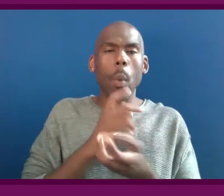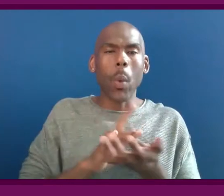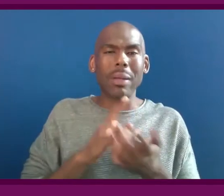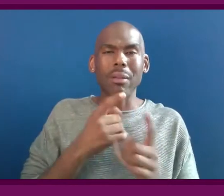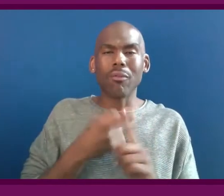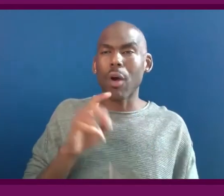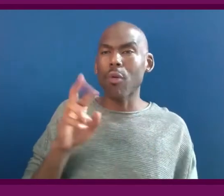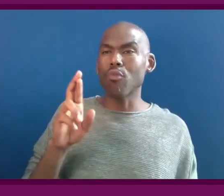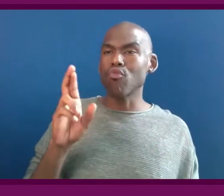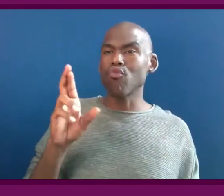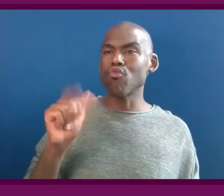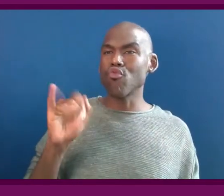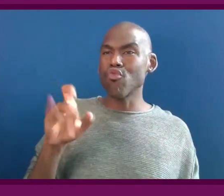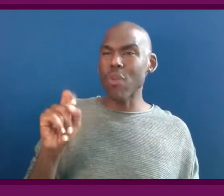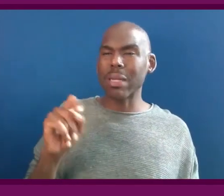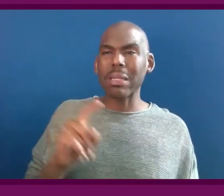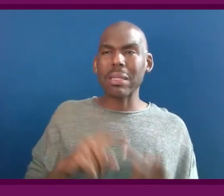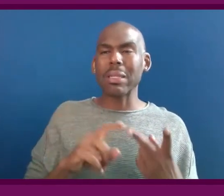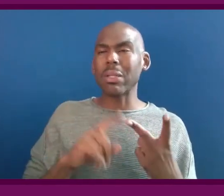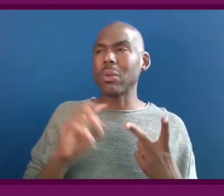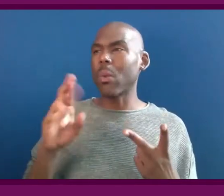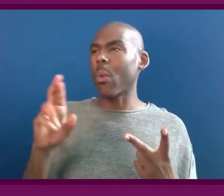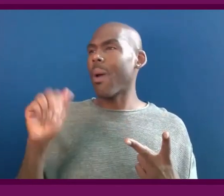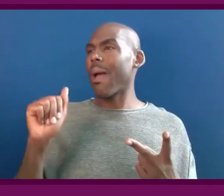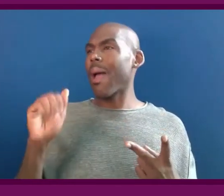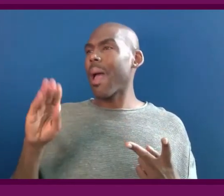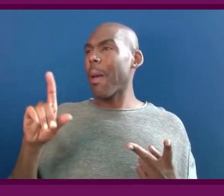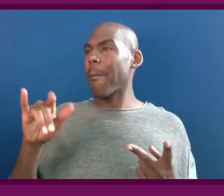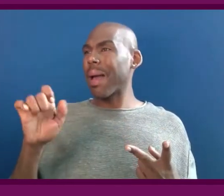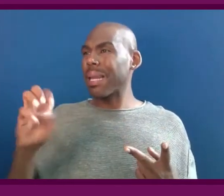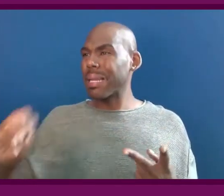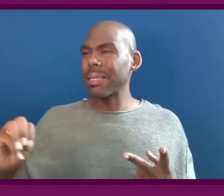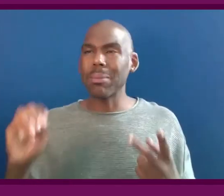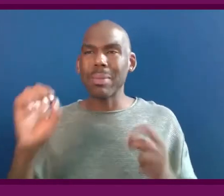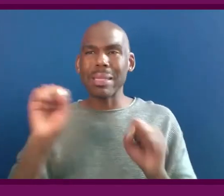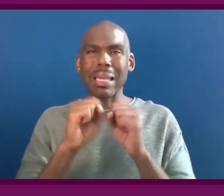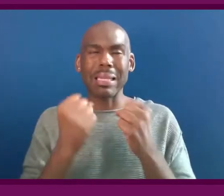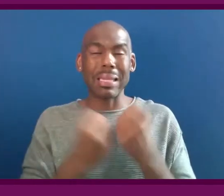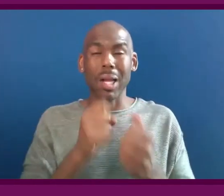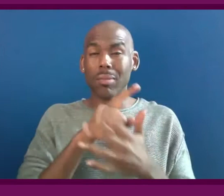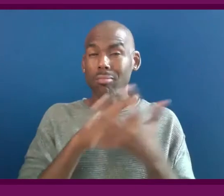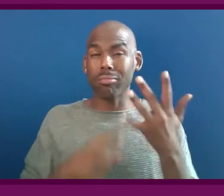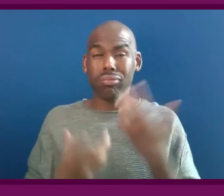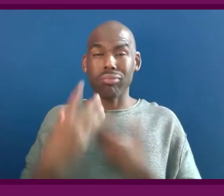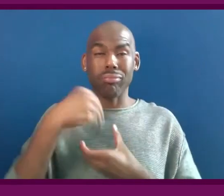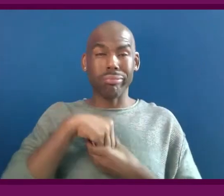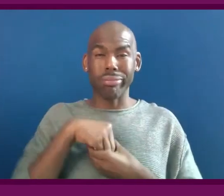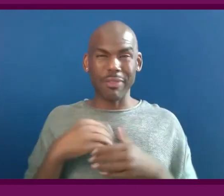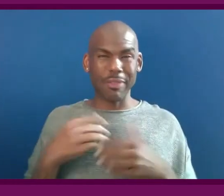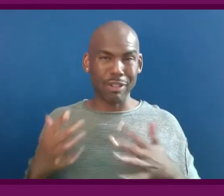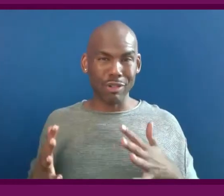been just indoctrinated within all of us as a society. Kamilah Martin-Proctor: Exactly. I completely agree with that.